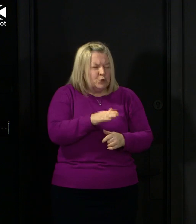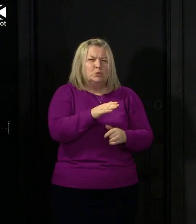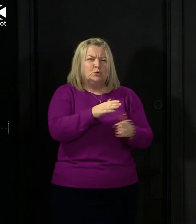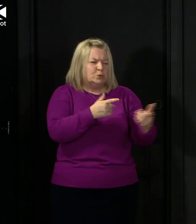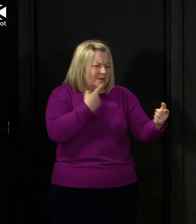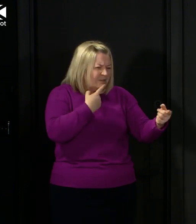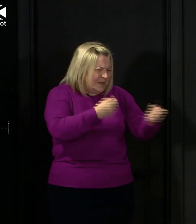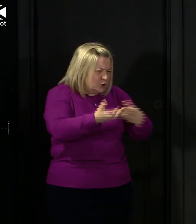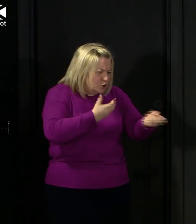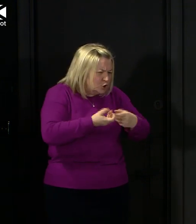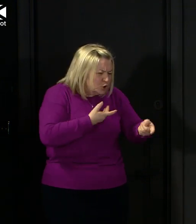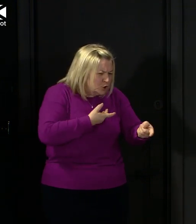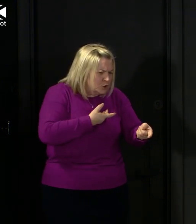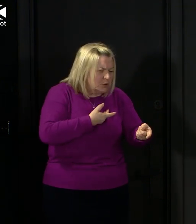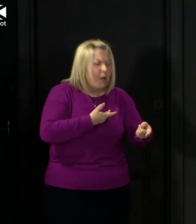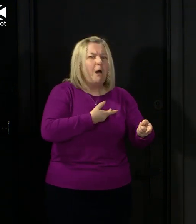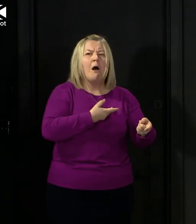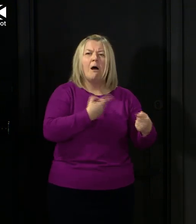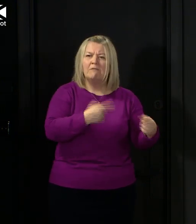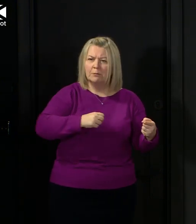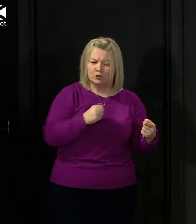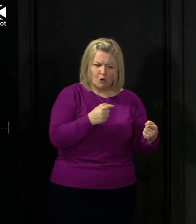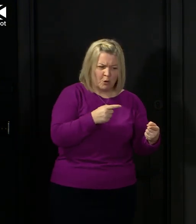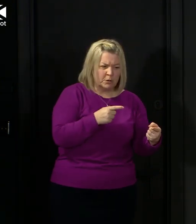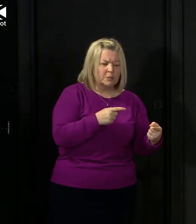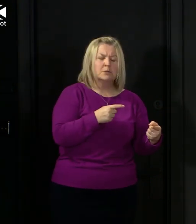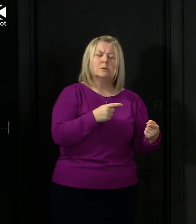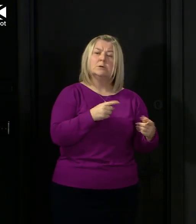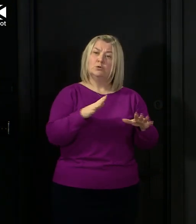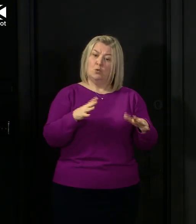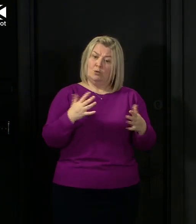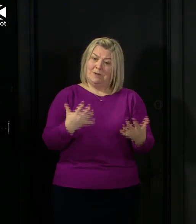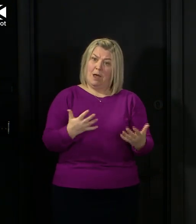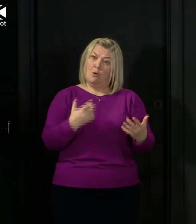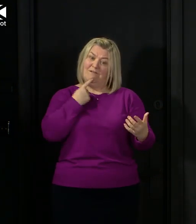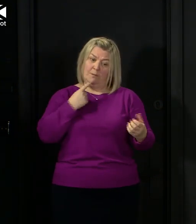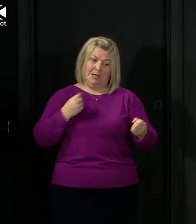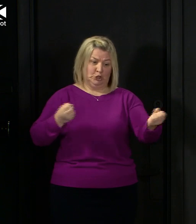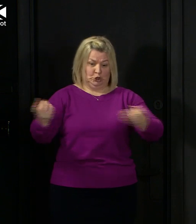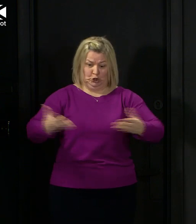that are available in Scotland, and our modellers and statisticians are using that to enrich